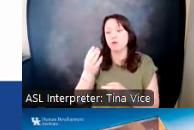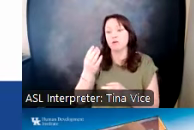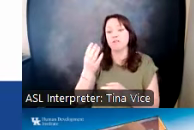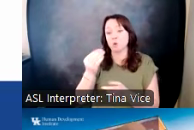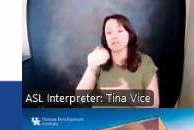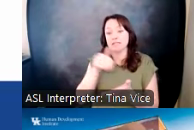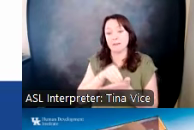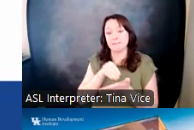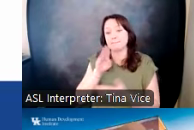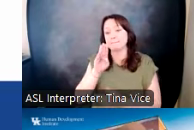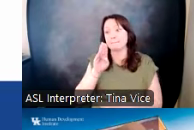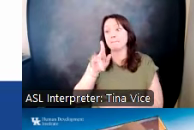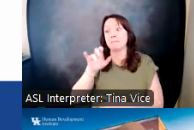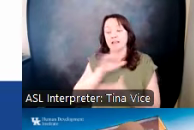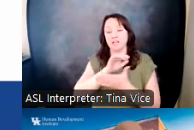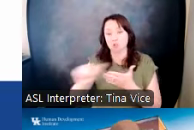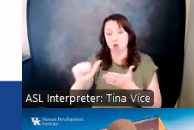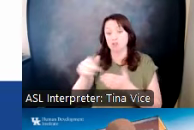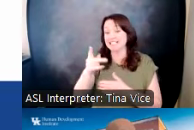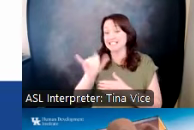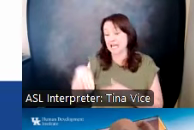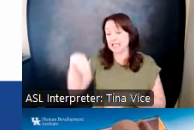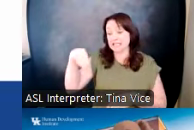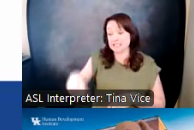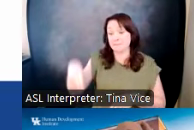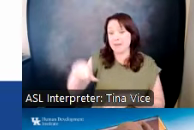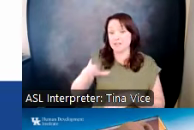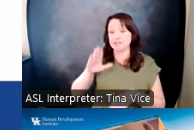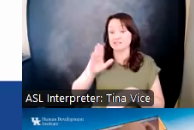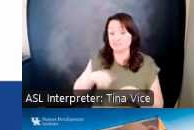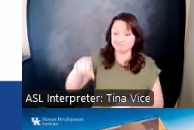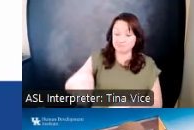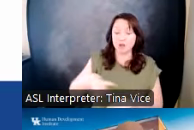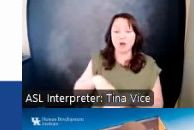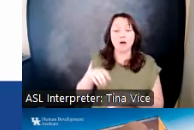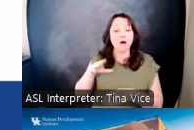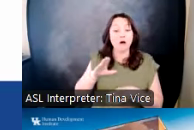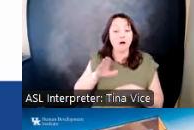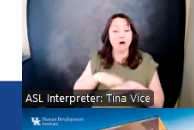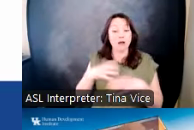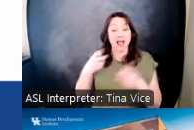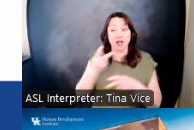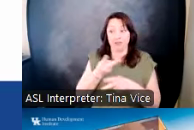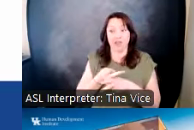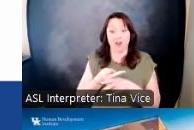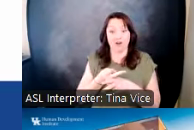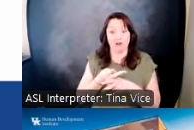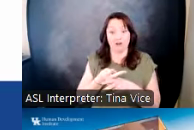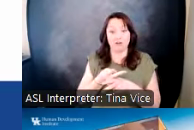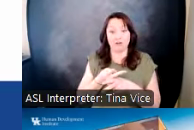spends on health care annually. These that demonstrate or yeah demonstrate the